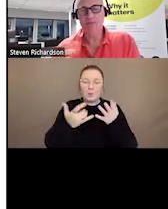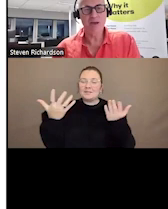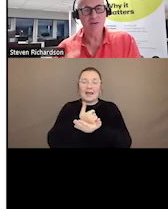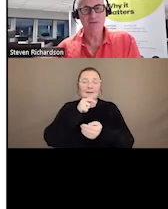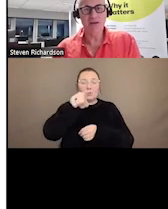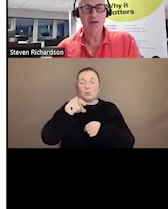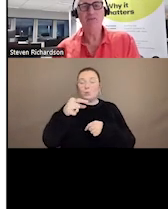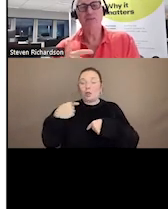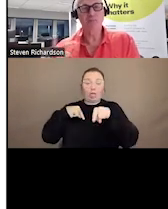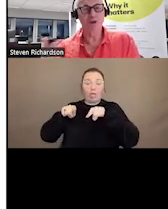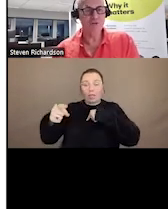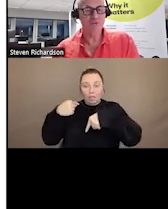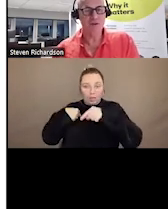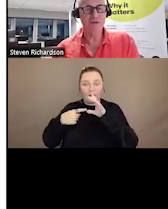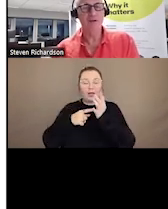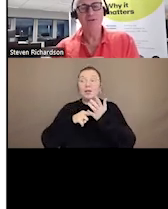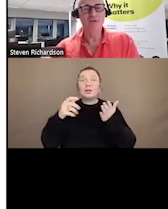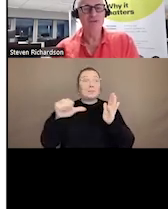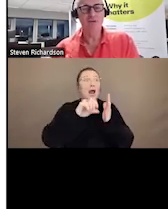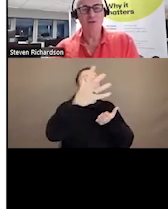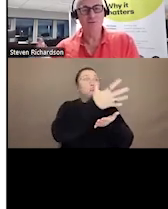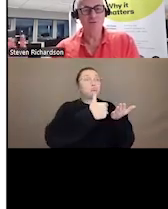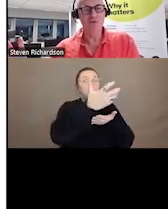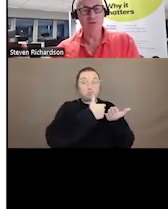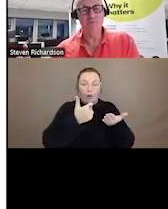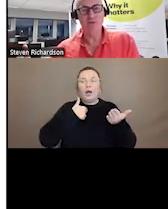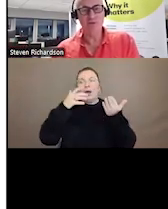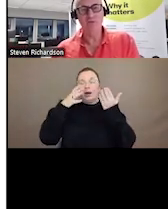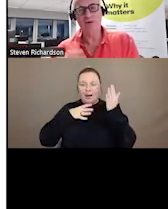about at the end after you have raised your money. There is not a huge amount of follow-up